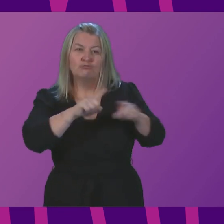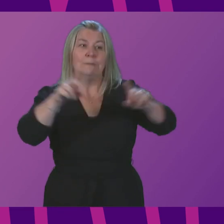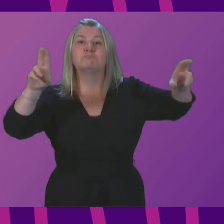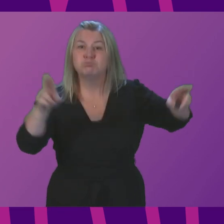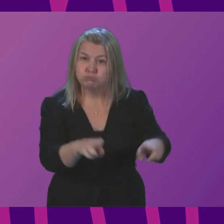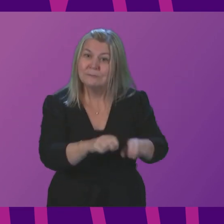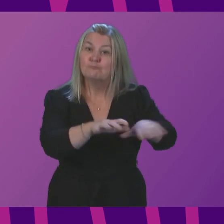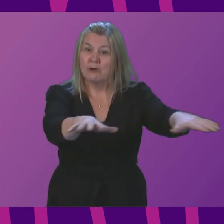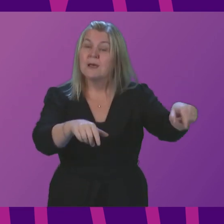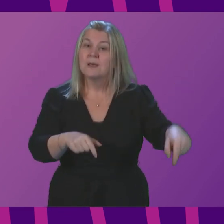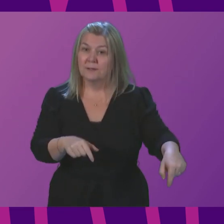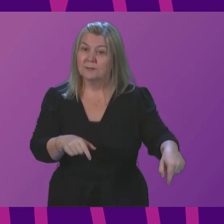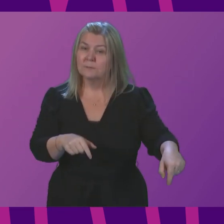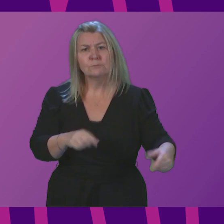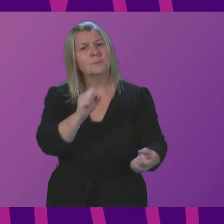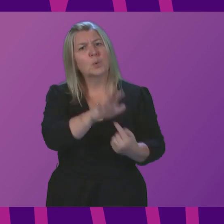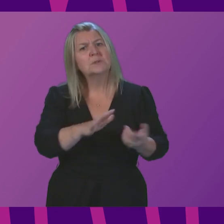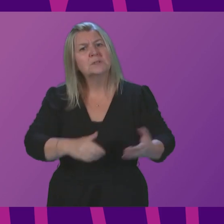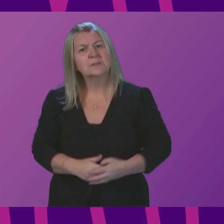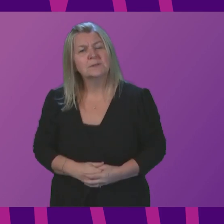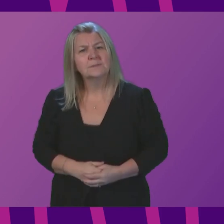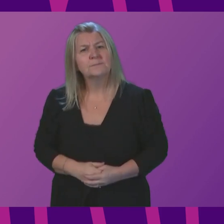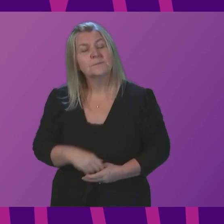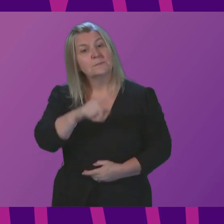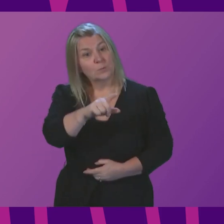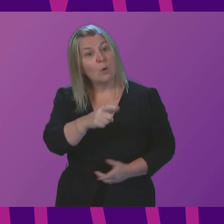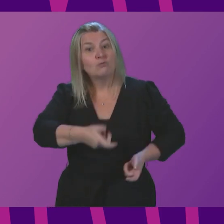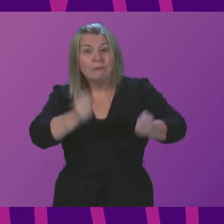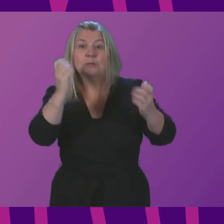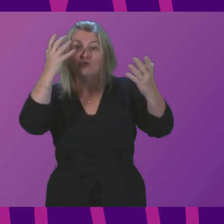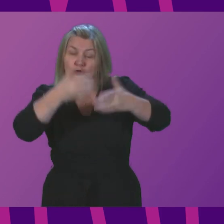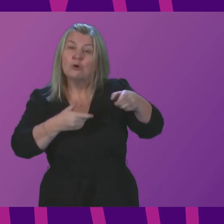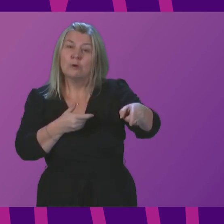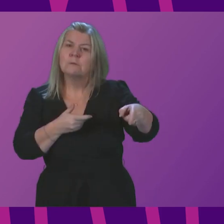These are important matters. However, when concerns are raised, it is really important,